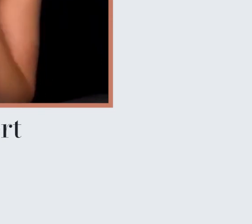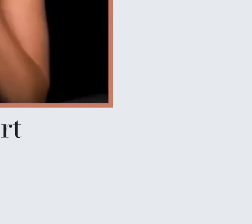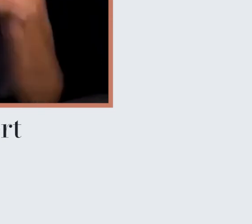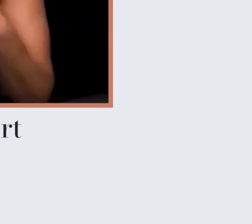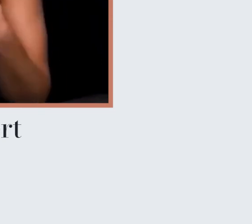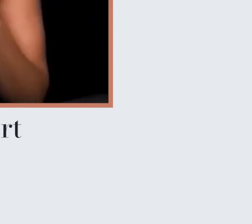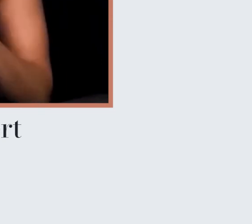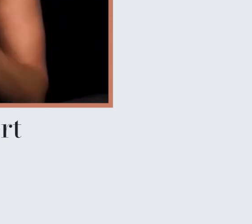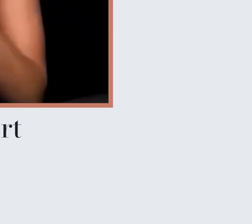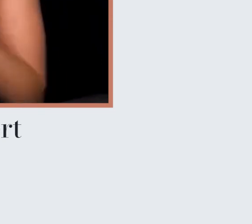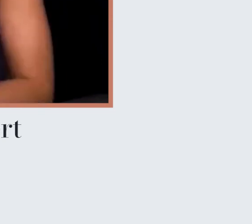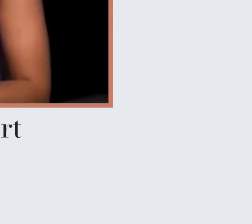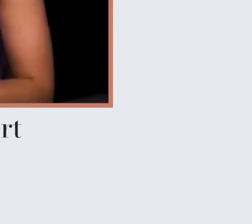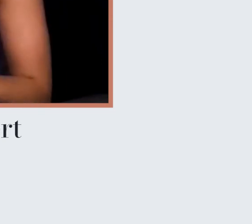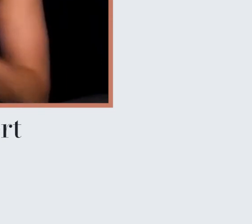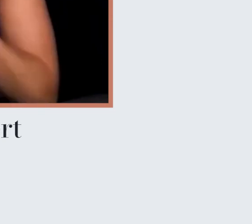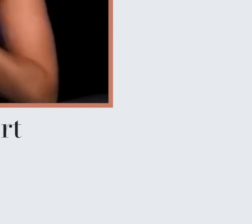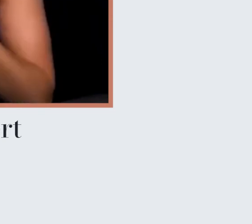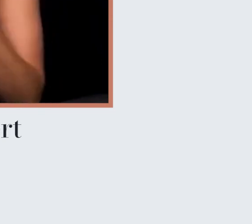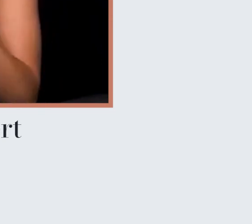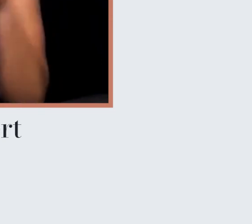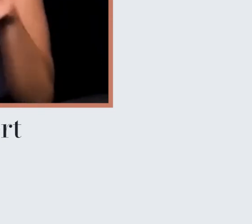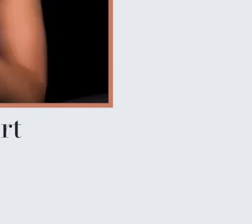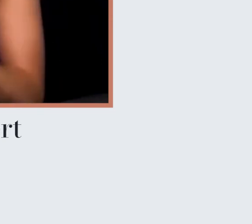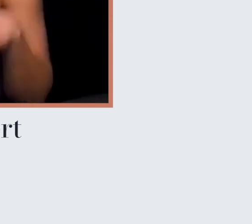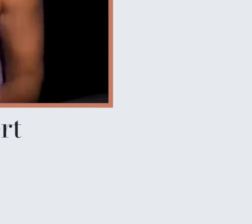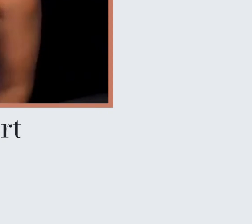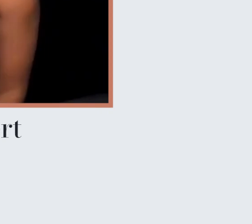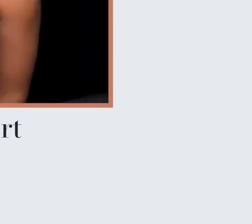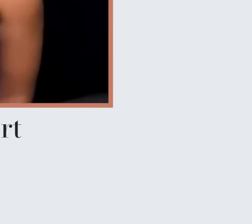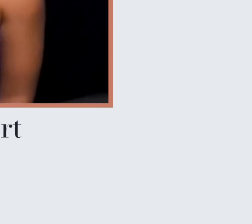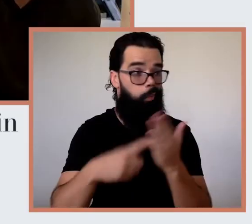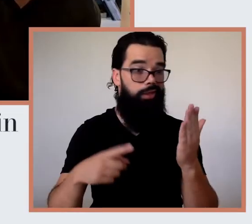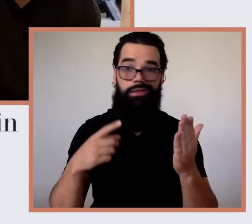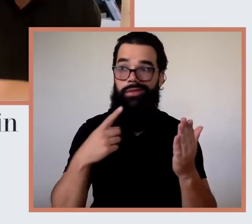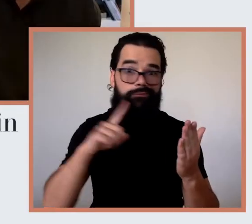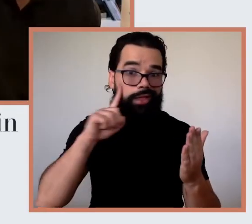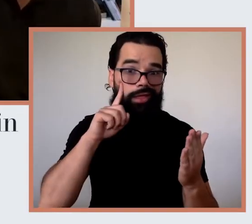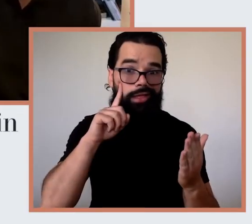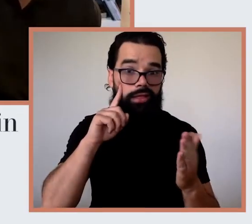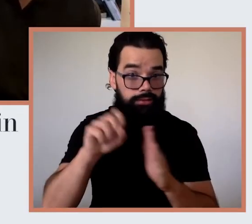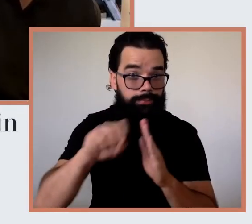beautiful place for people to really grow and flourish in this industry. What is What the Deaf?! season two?